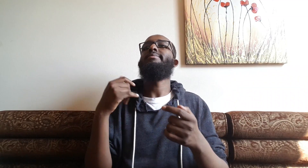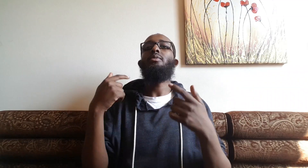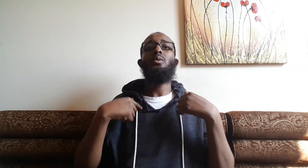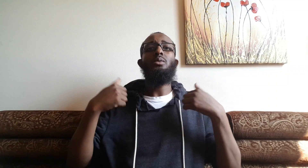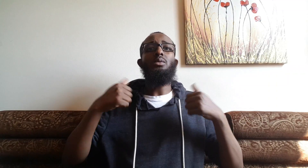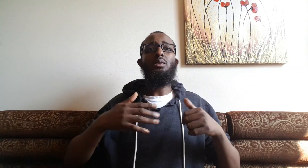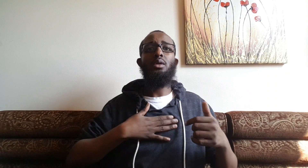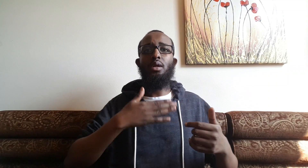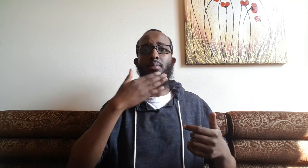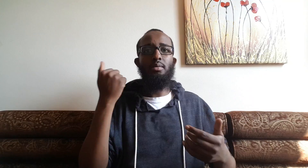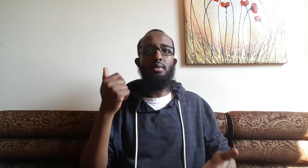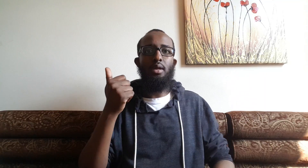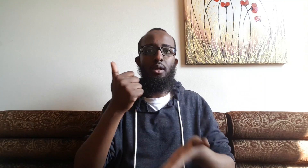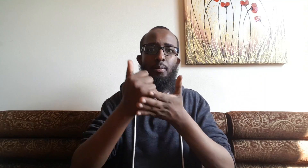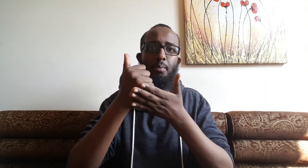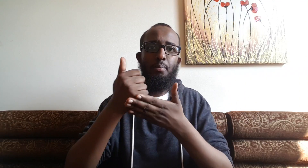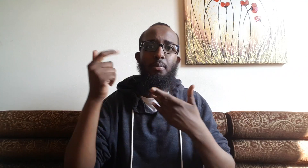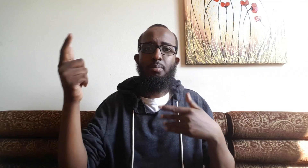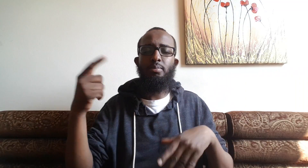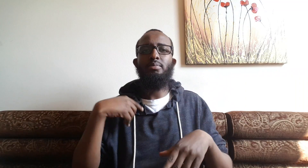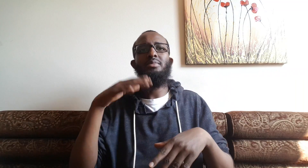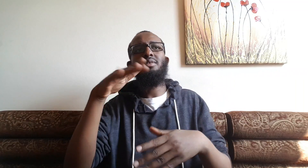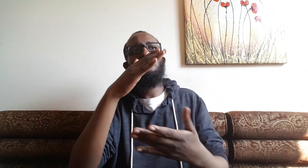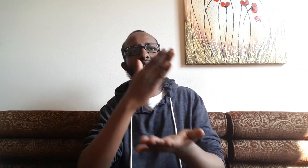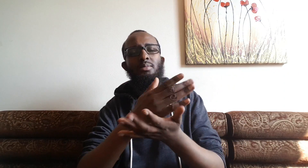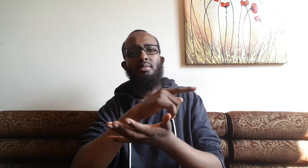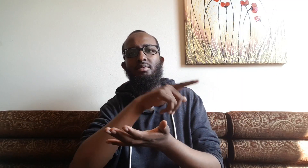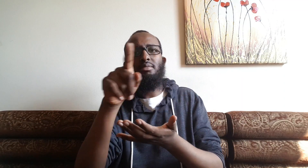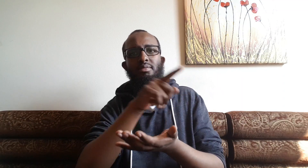I tried my best to help him by telling others to stop.